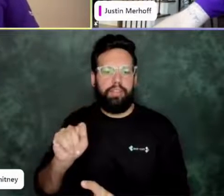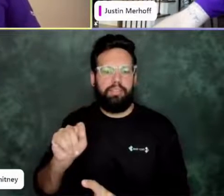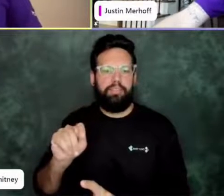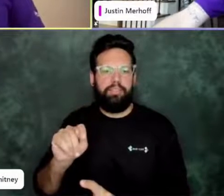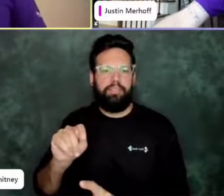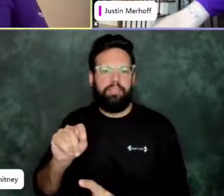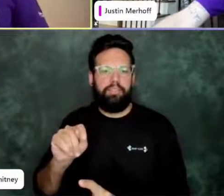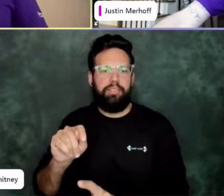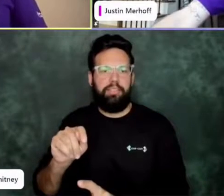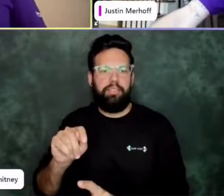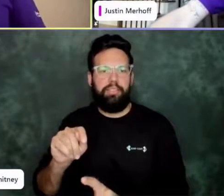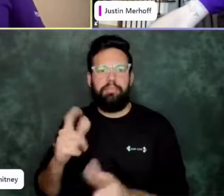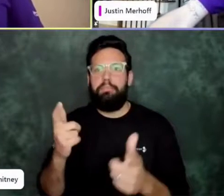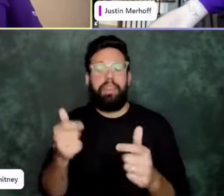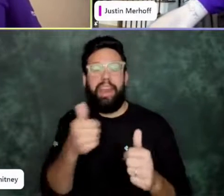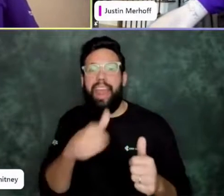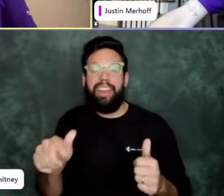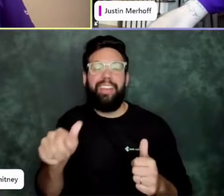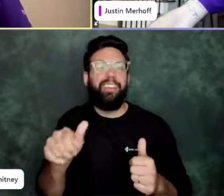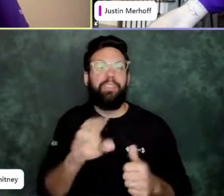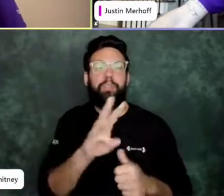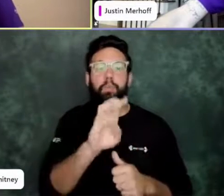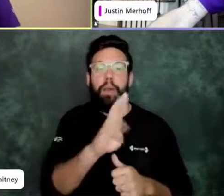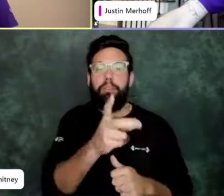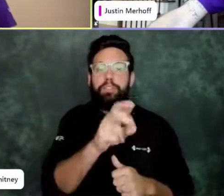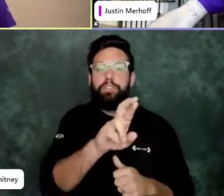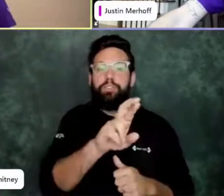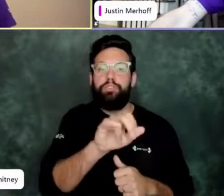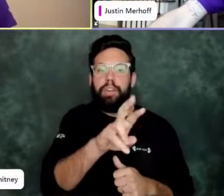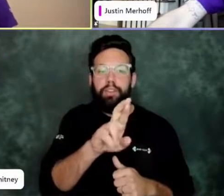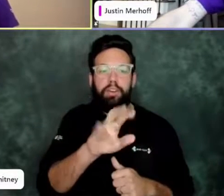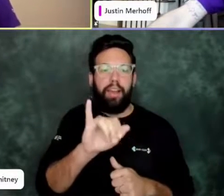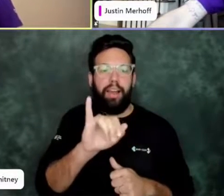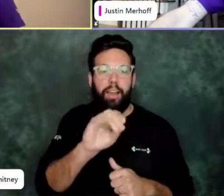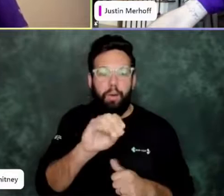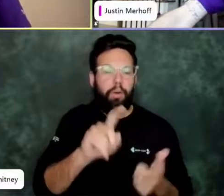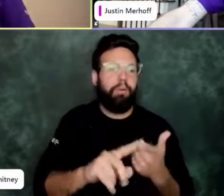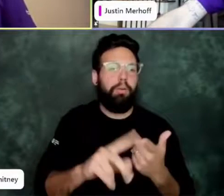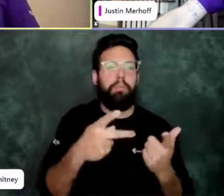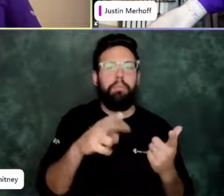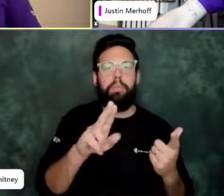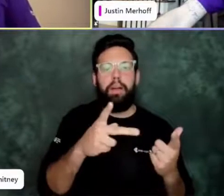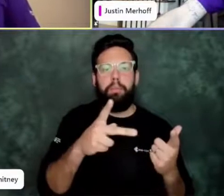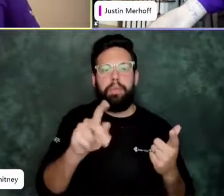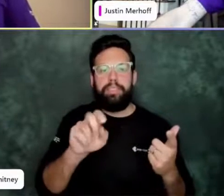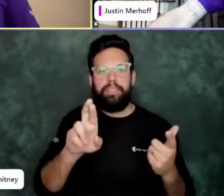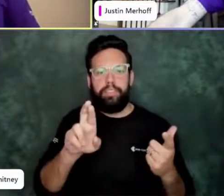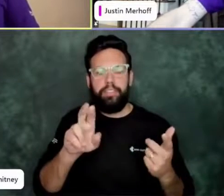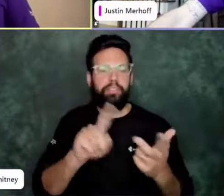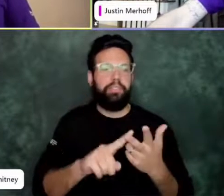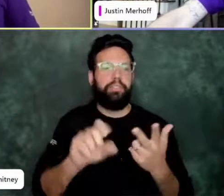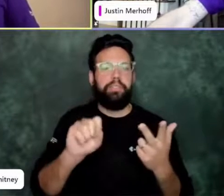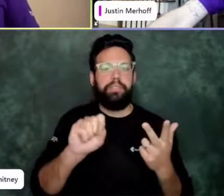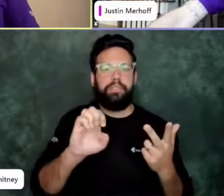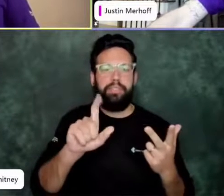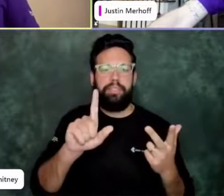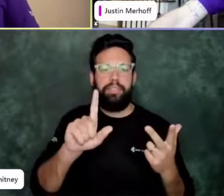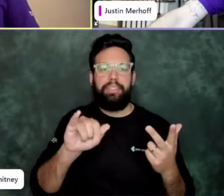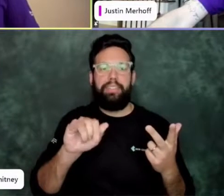WebDriverIO, Puppeteer, Selenium, WebDriver, all of that's really awesome. There are tons of people out there